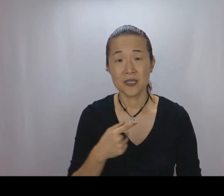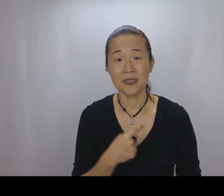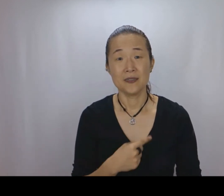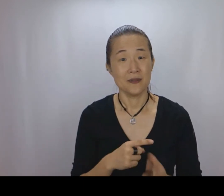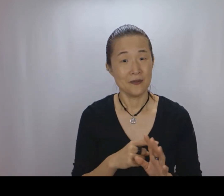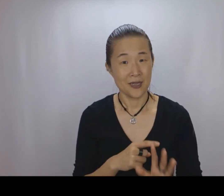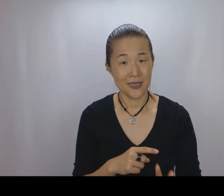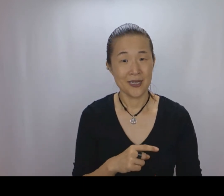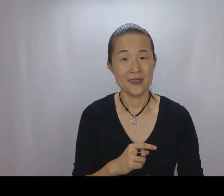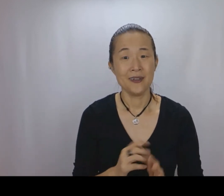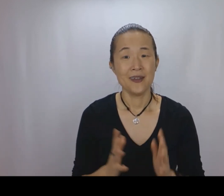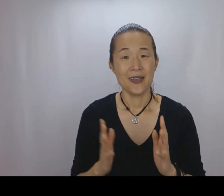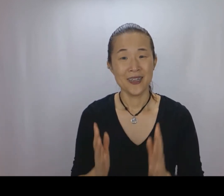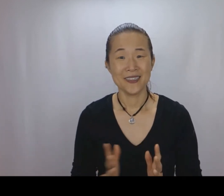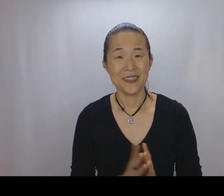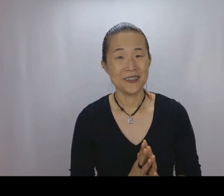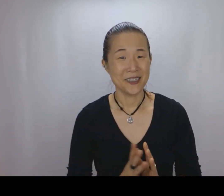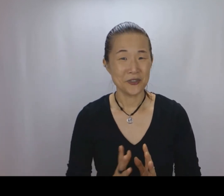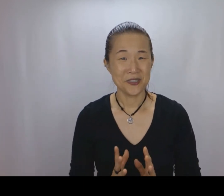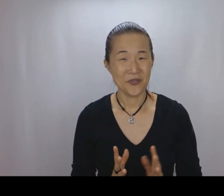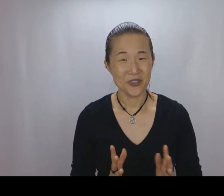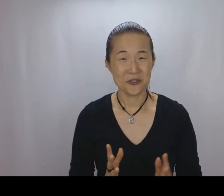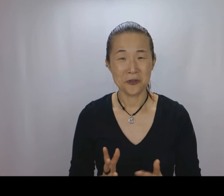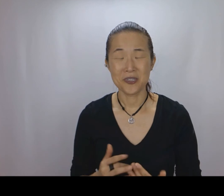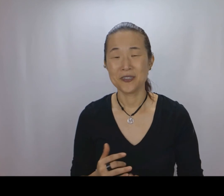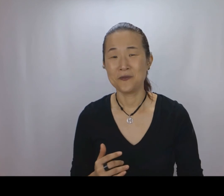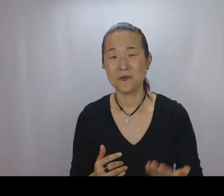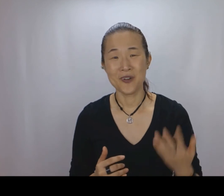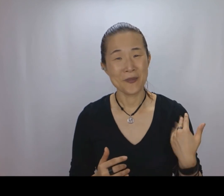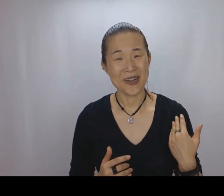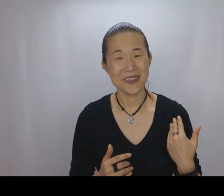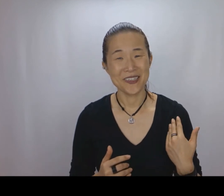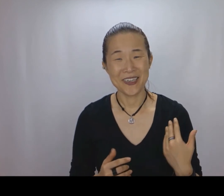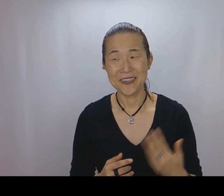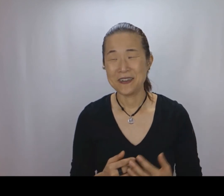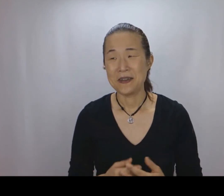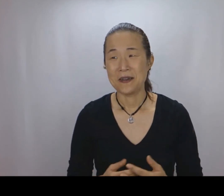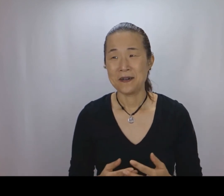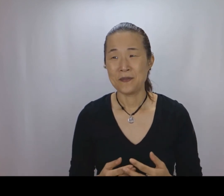because again, ASL is hundreds of years old, so way back in the day,